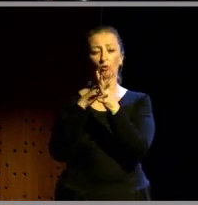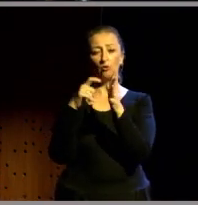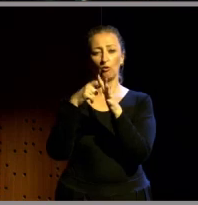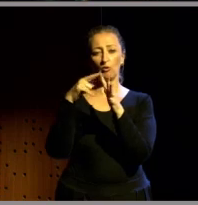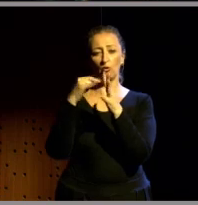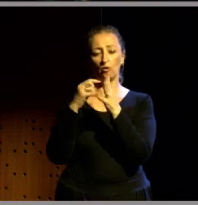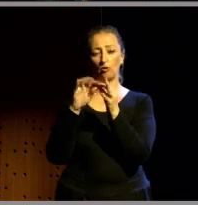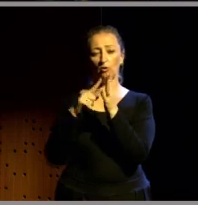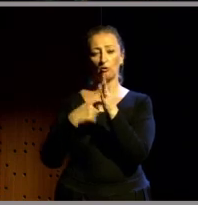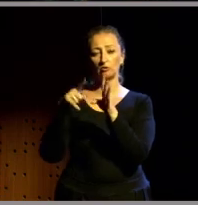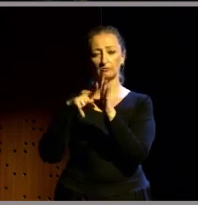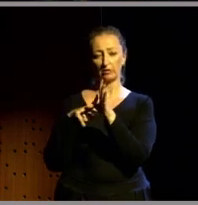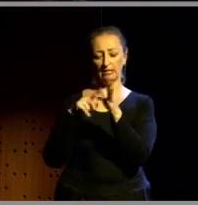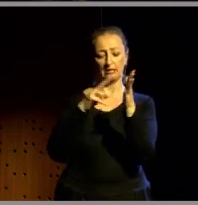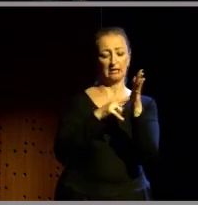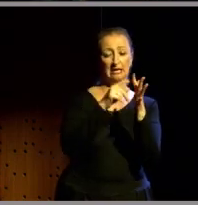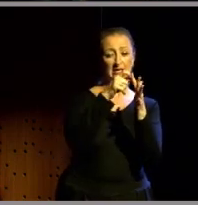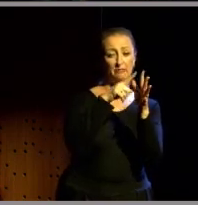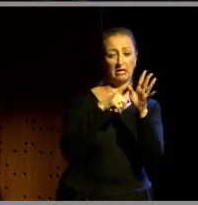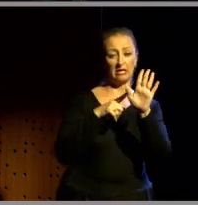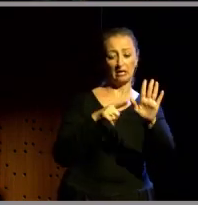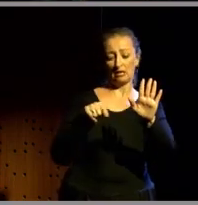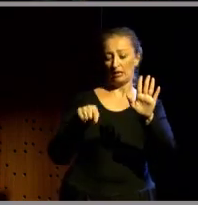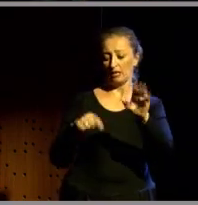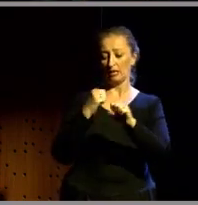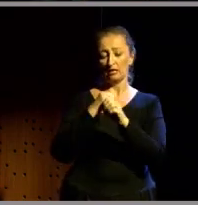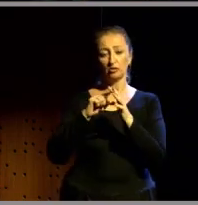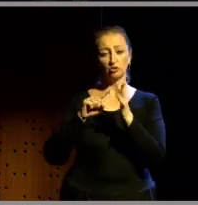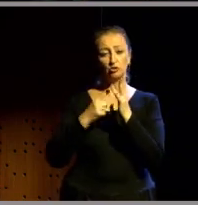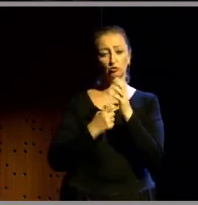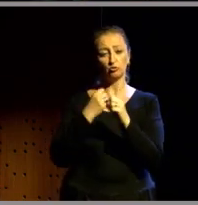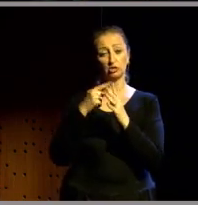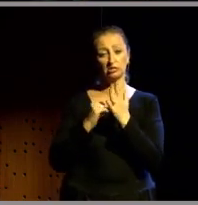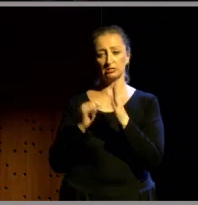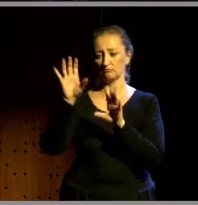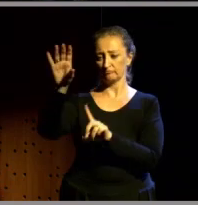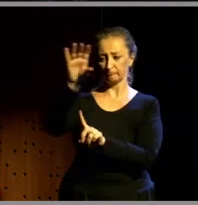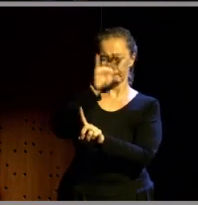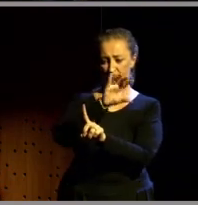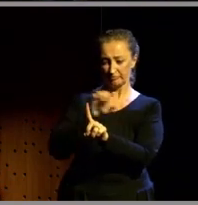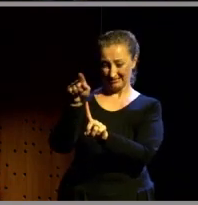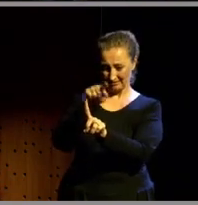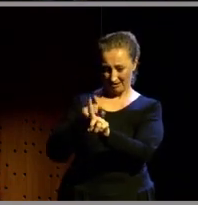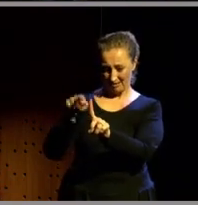and Georges River to the south. And in between those three mighty rivers is the Eora nation.